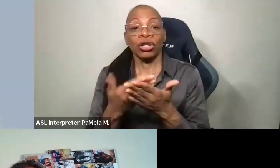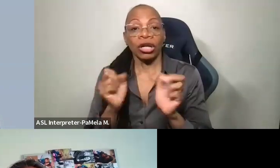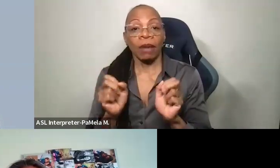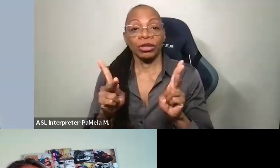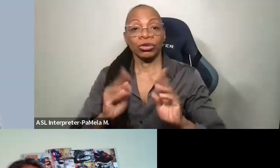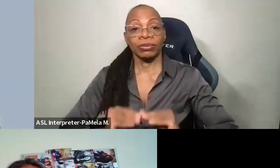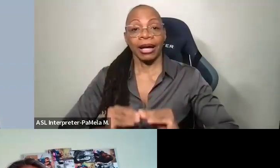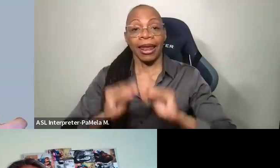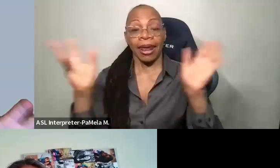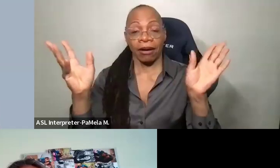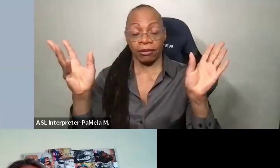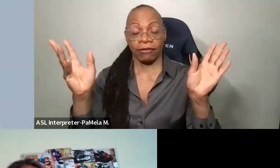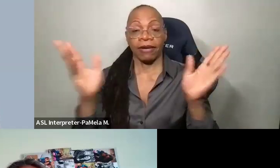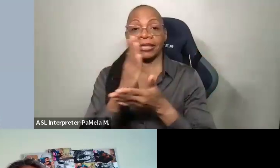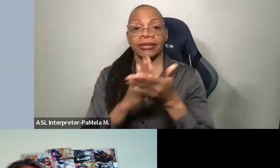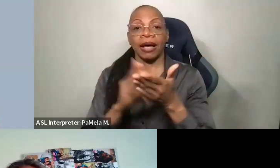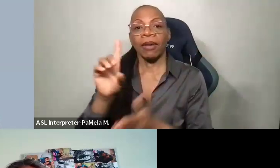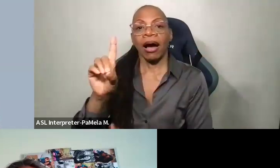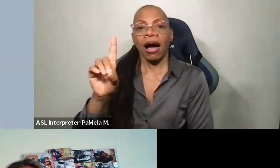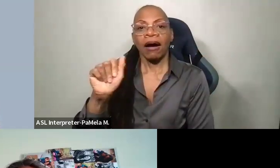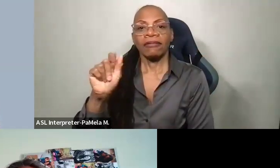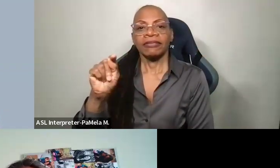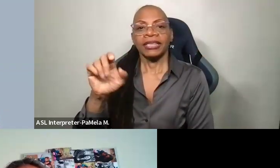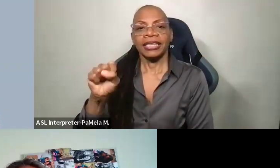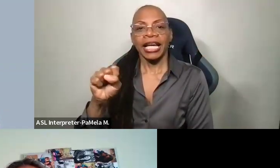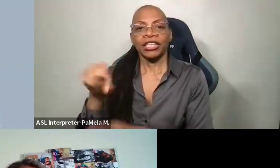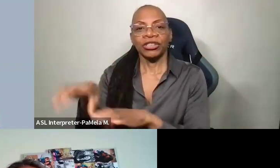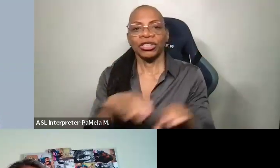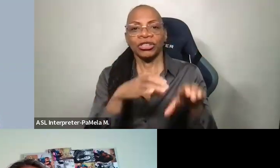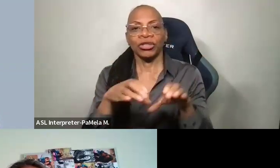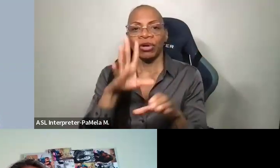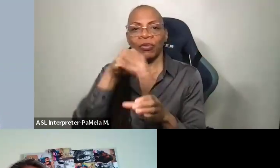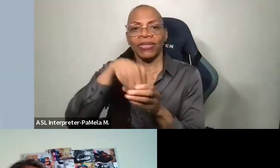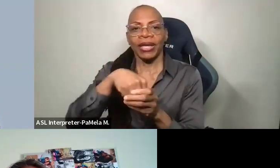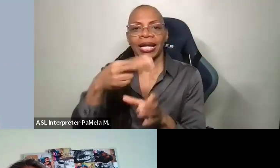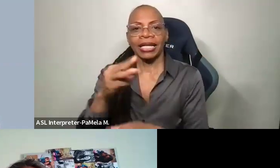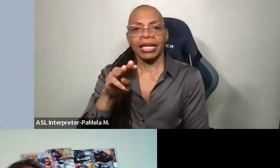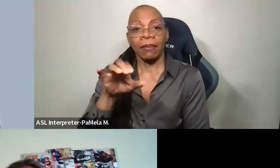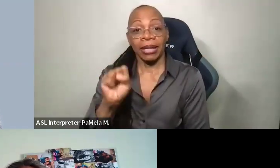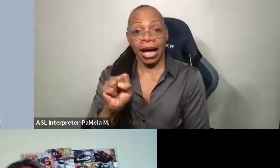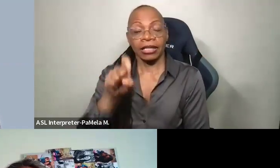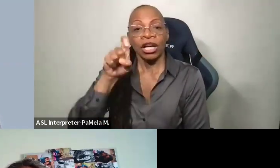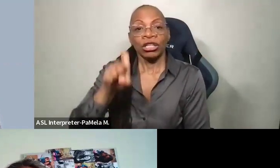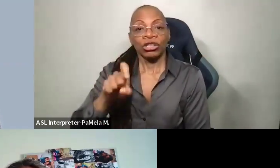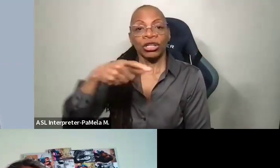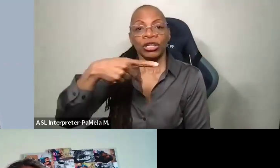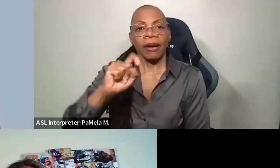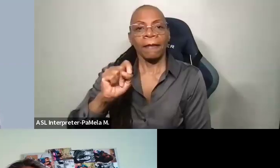some of the dates that you're doing things in HMIS. So the question is, should PATH release of information date